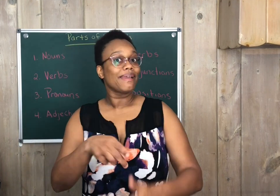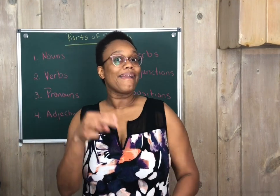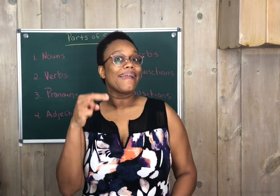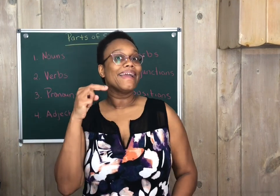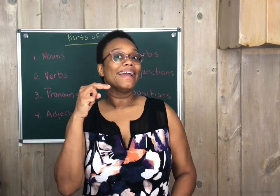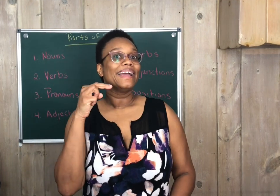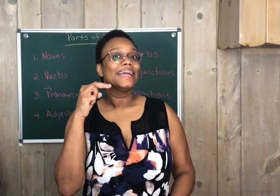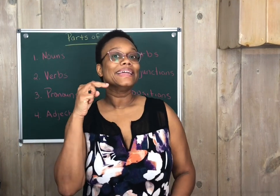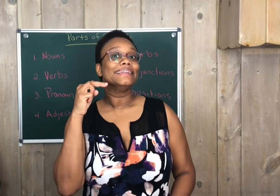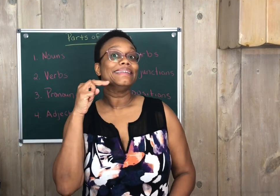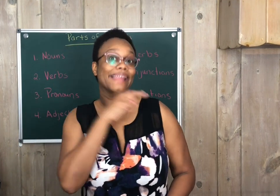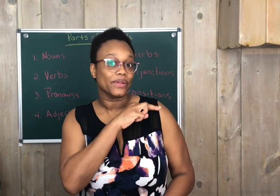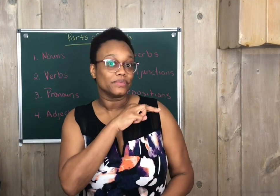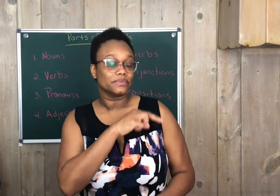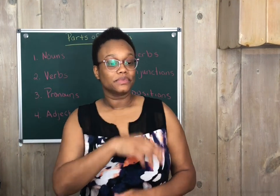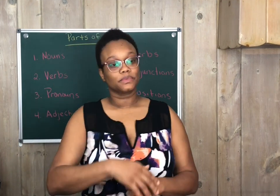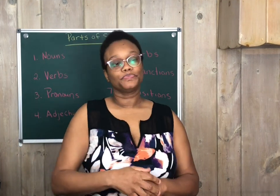First nouns nouns